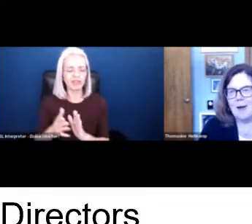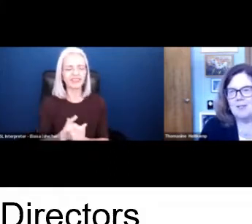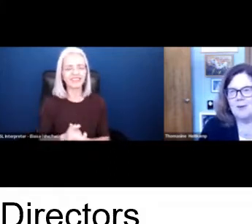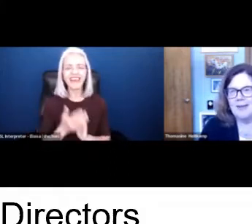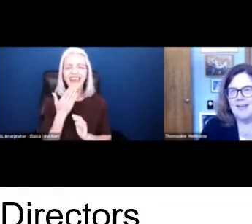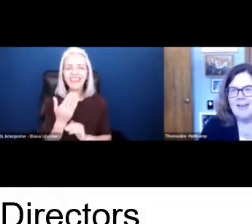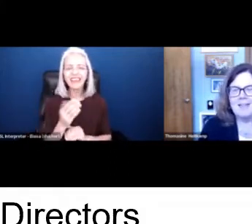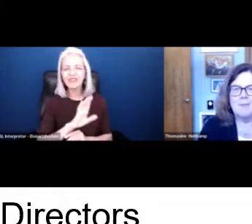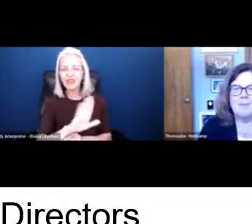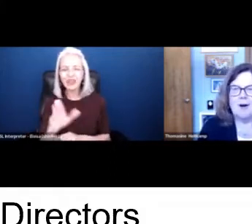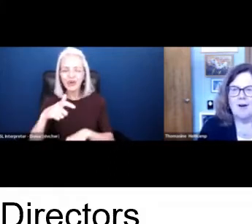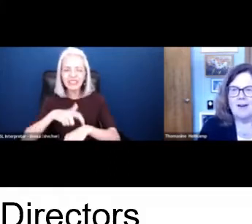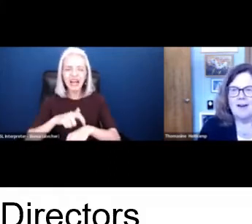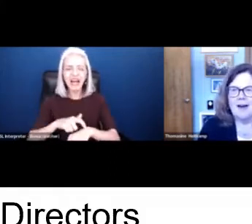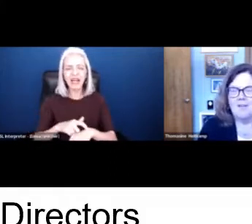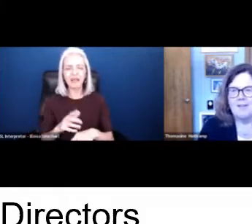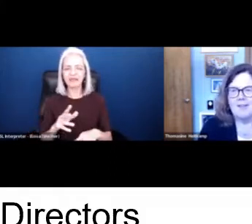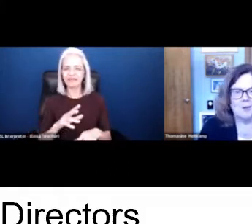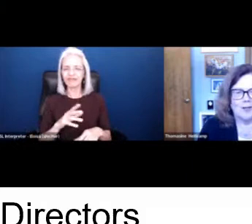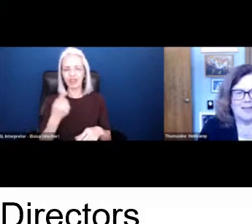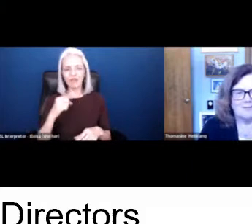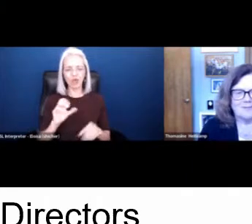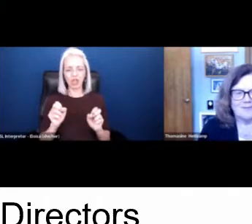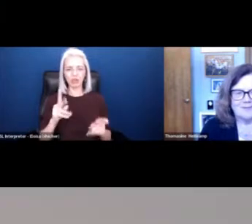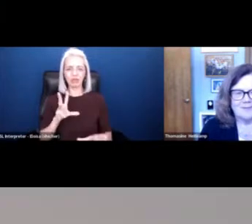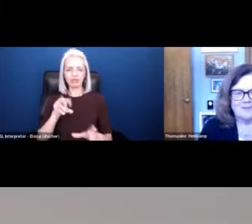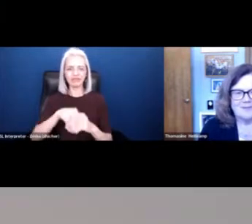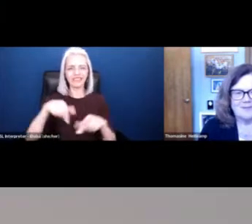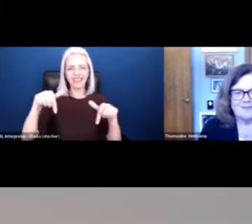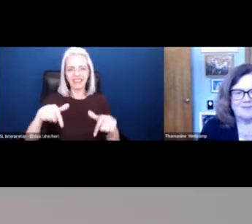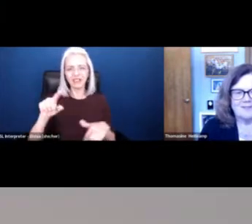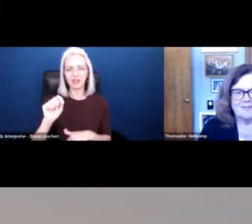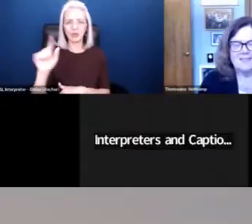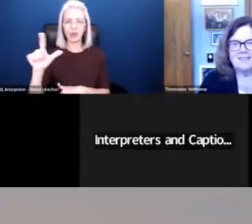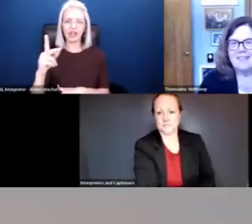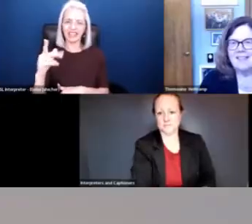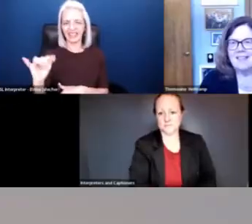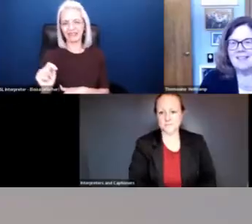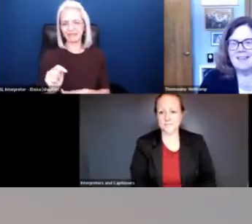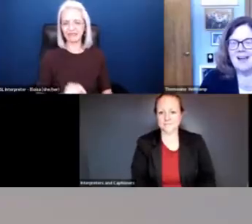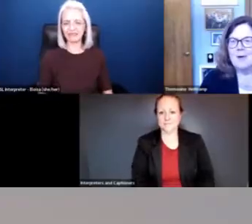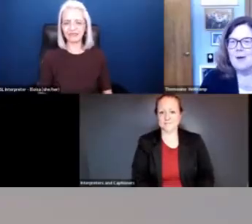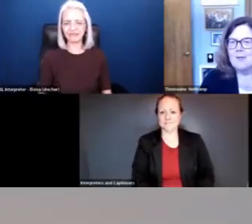opportunity to be part of this toolkit. I don't know if there's